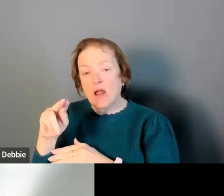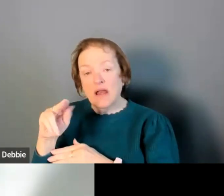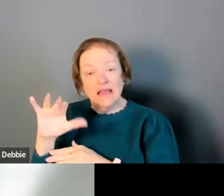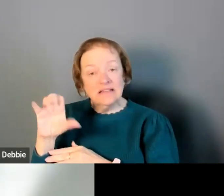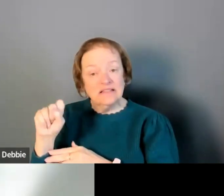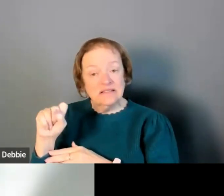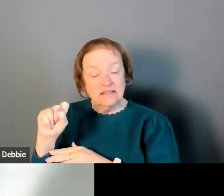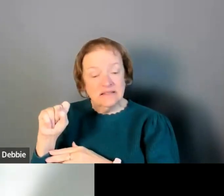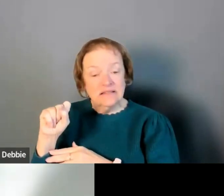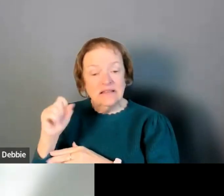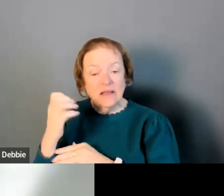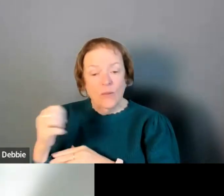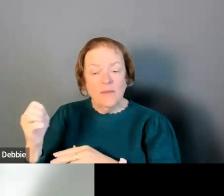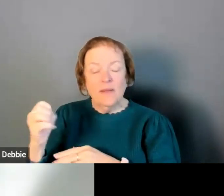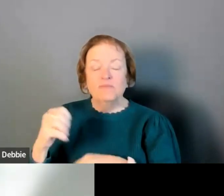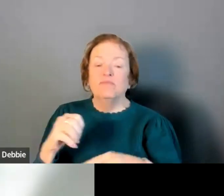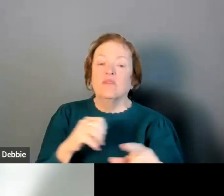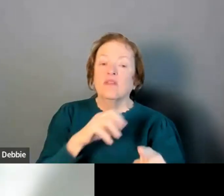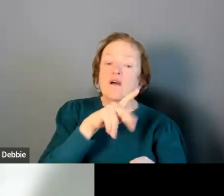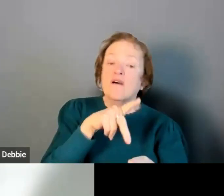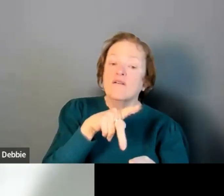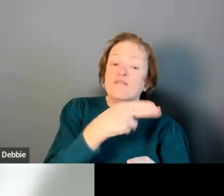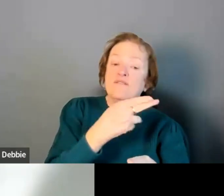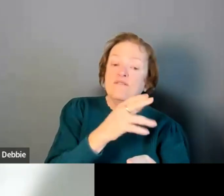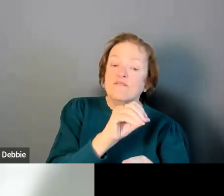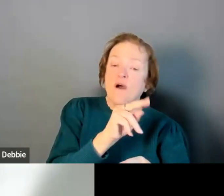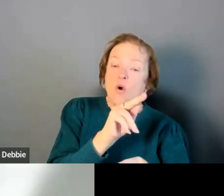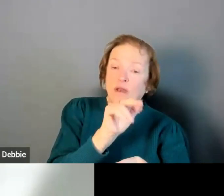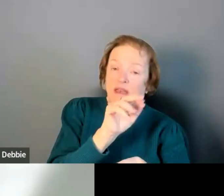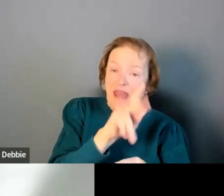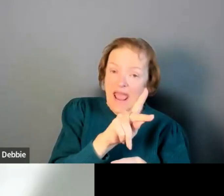So, Phonak is, in case you did not know.